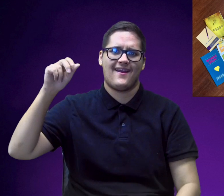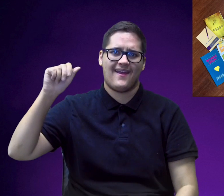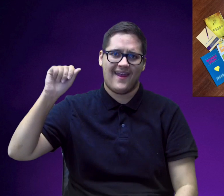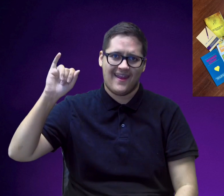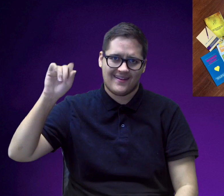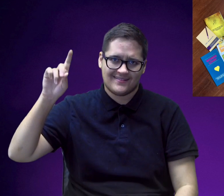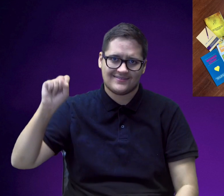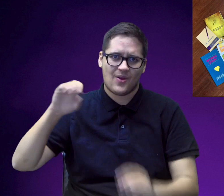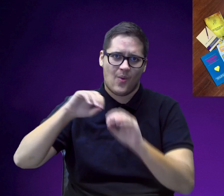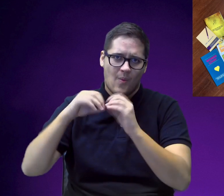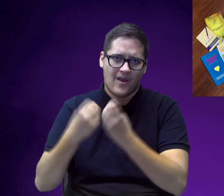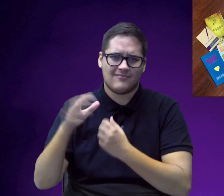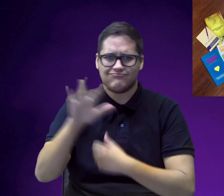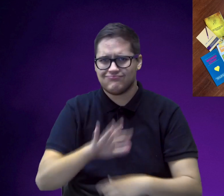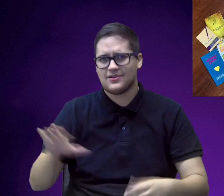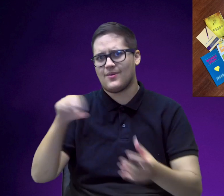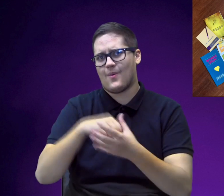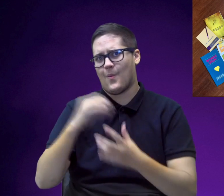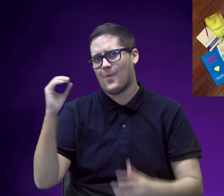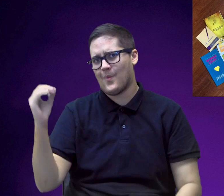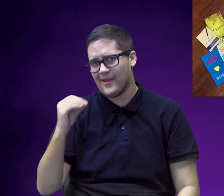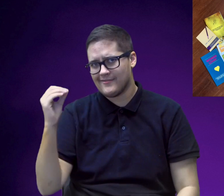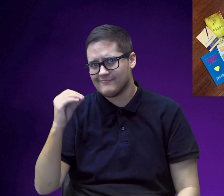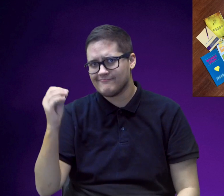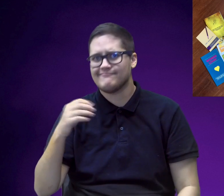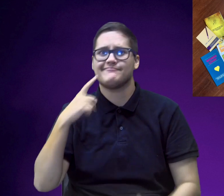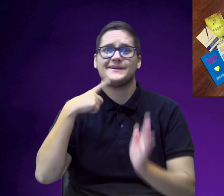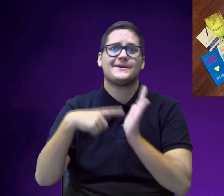from various AIDS organizations across Ontario.